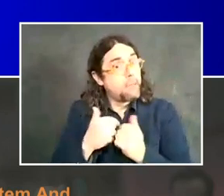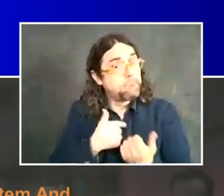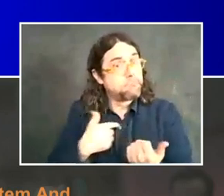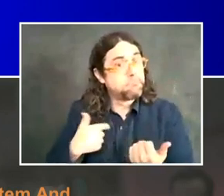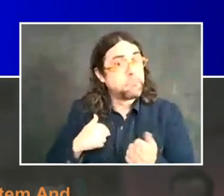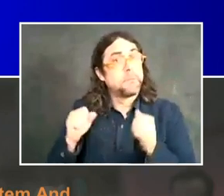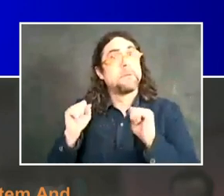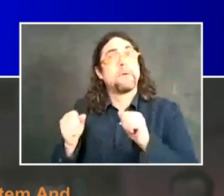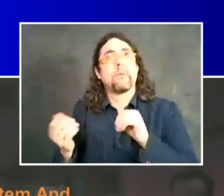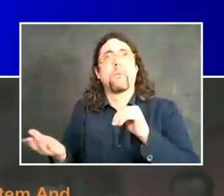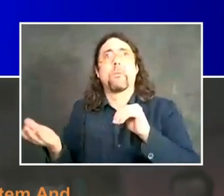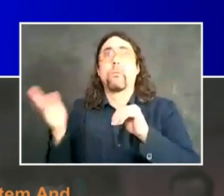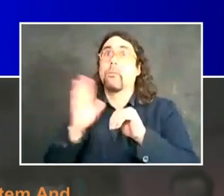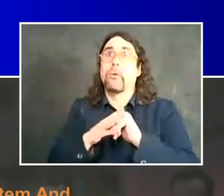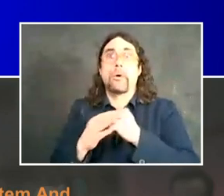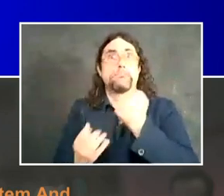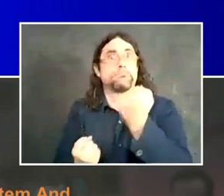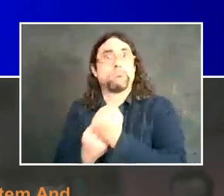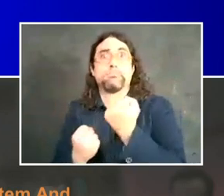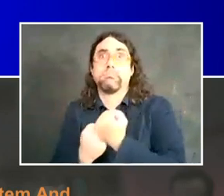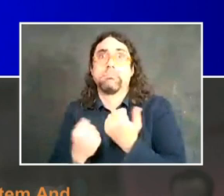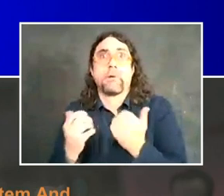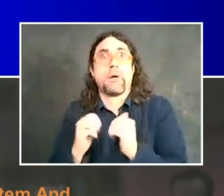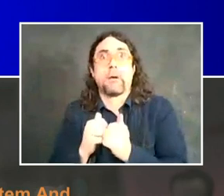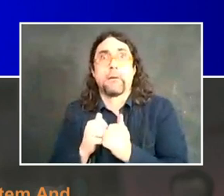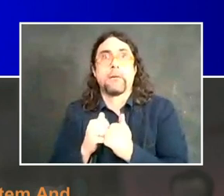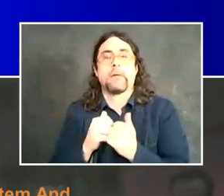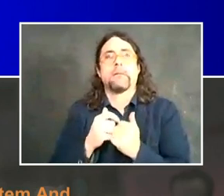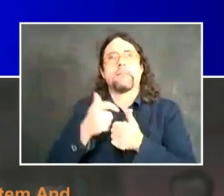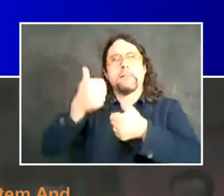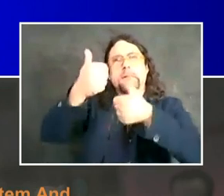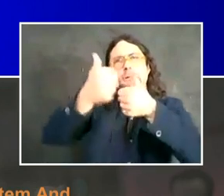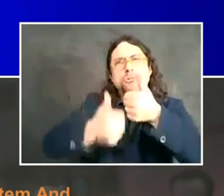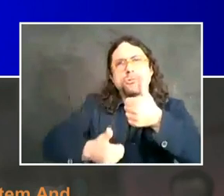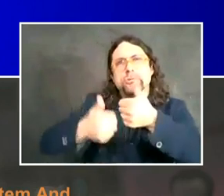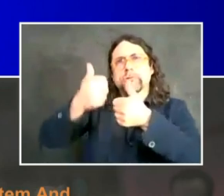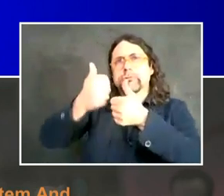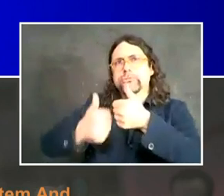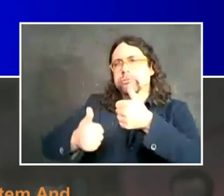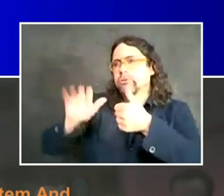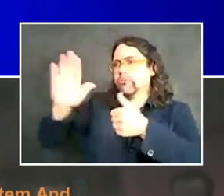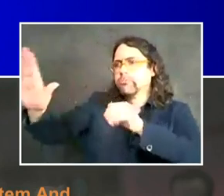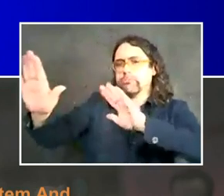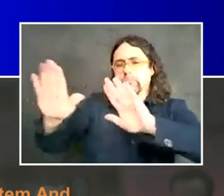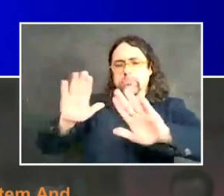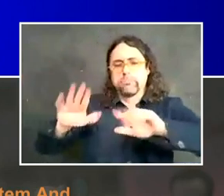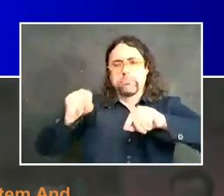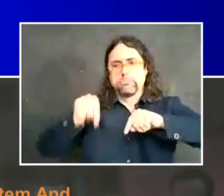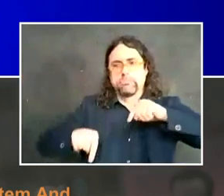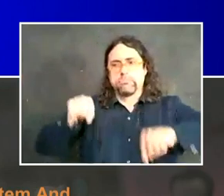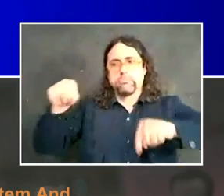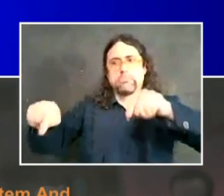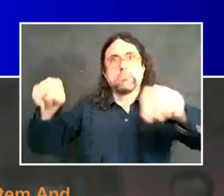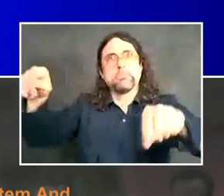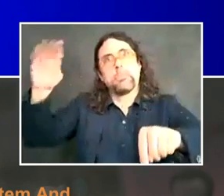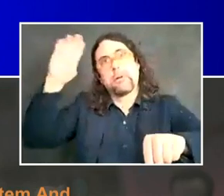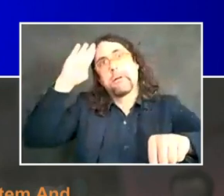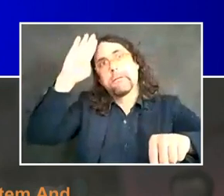WELL, THESE DOD WILL LOOK AT INDIVIDUAL HOSPITALS AND ALSO THE ENTIRE